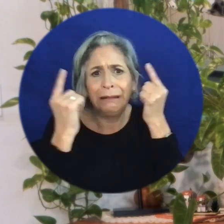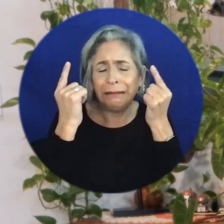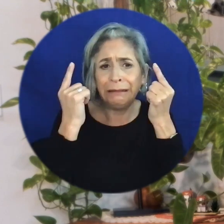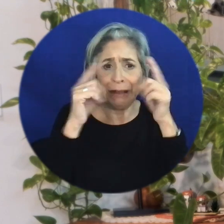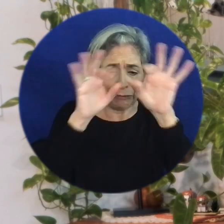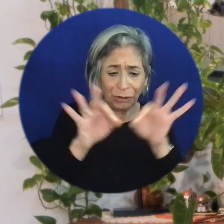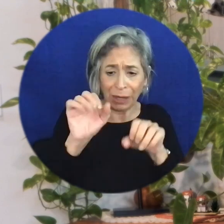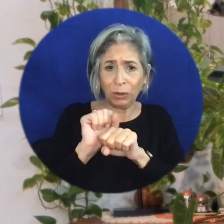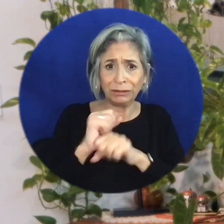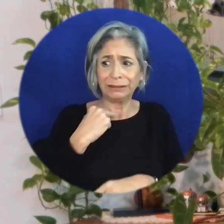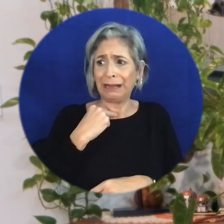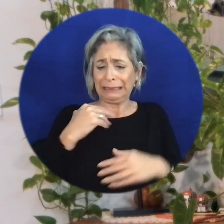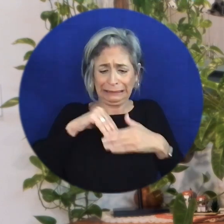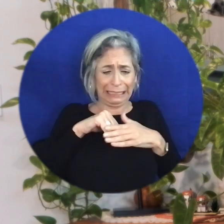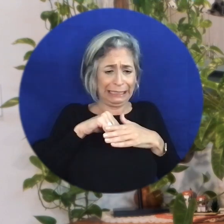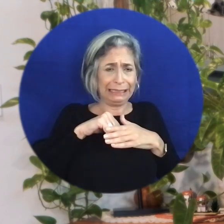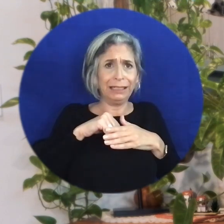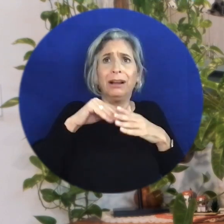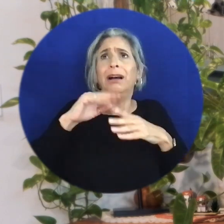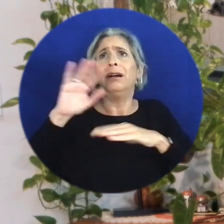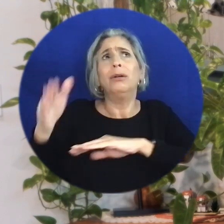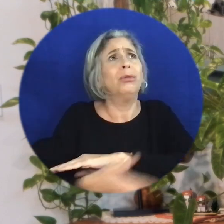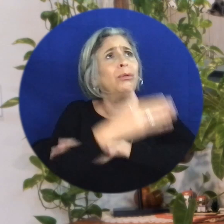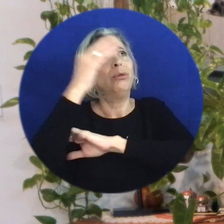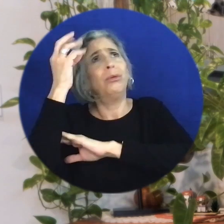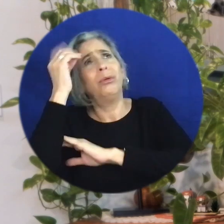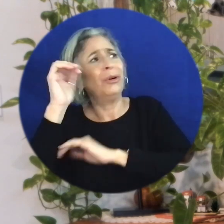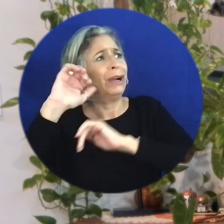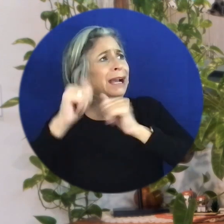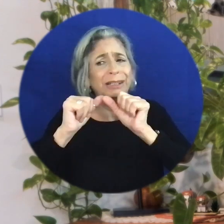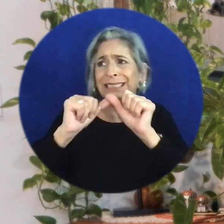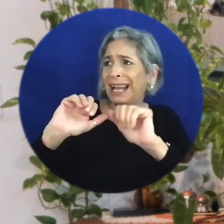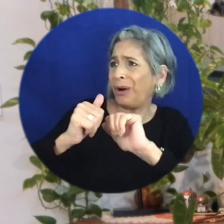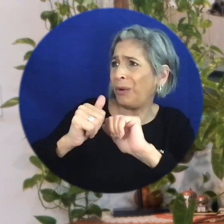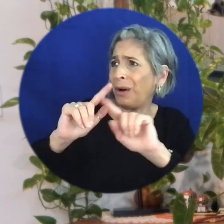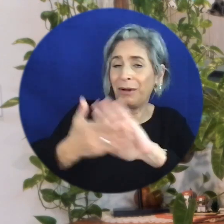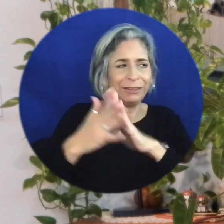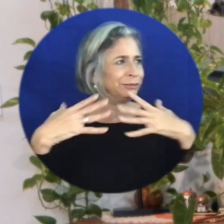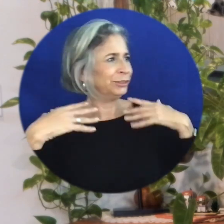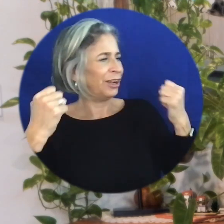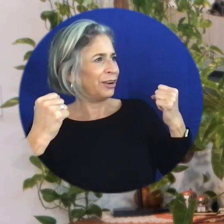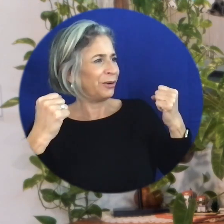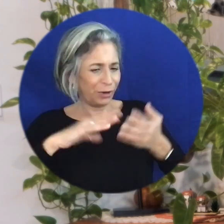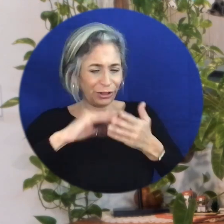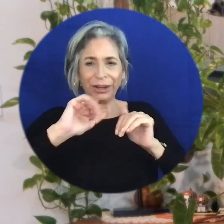how other frameworks got you locked inside. We spent oh so many nights just thinking how we could go on, but we grew strong